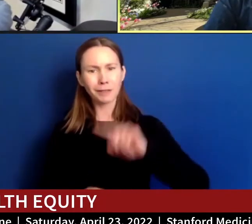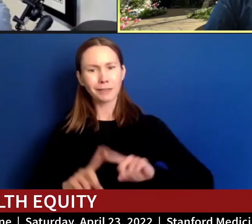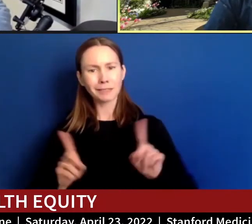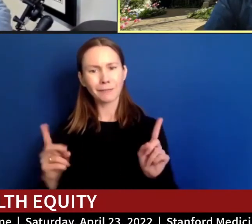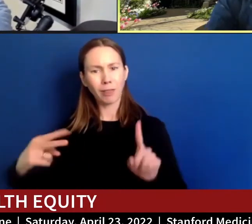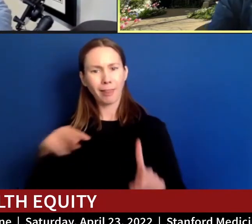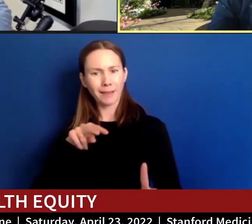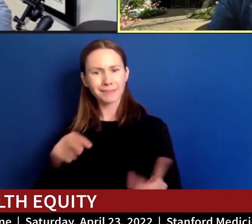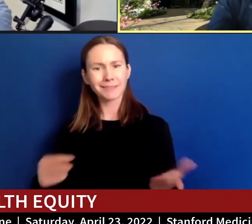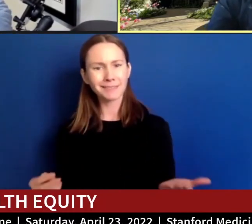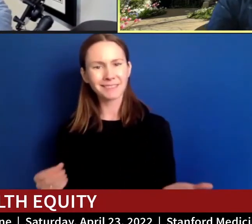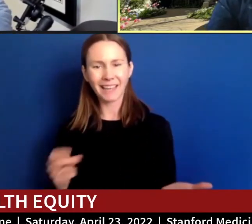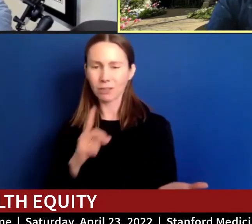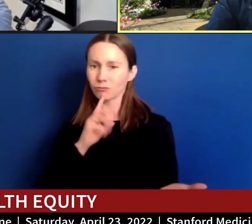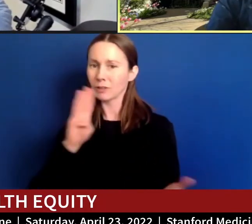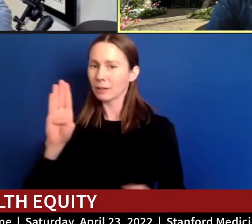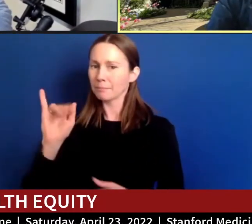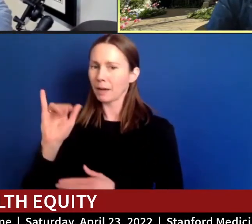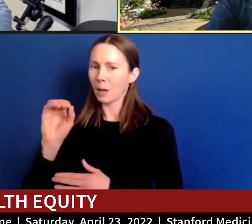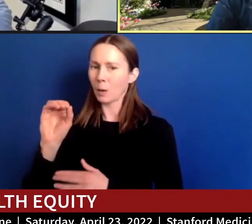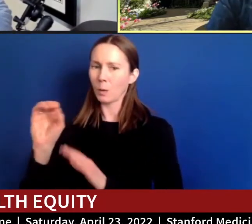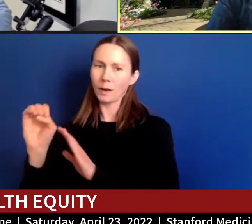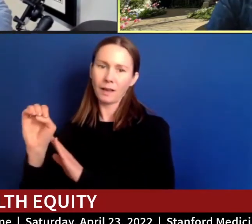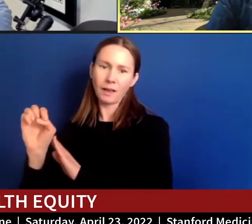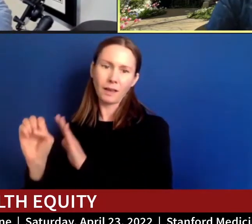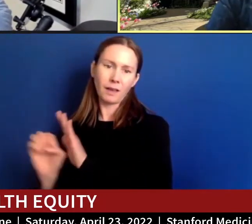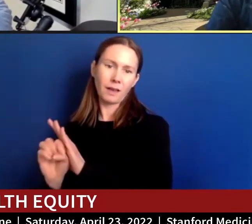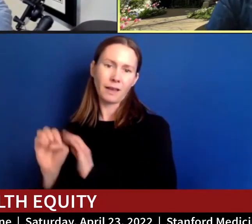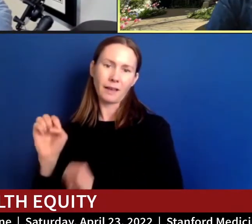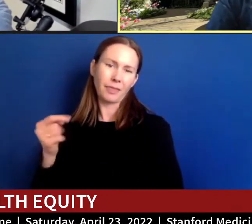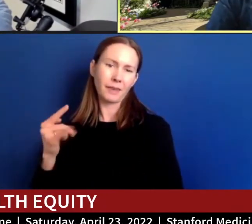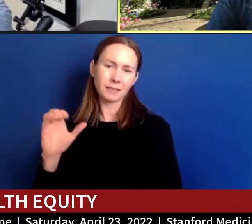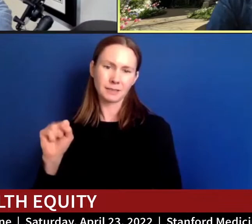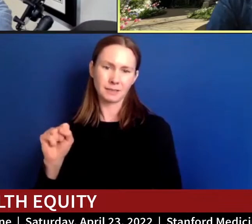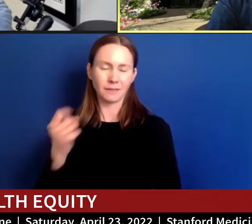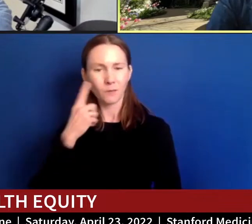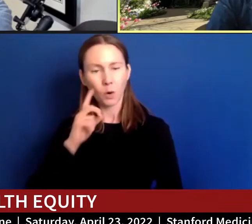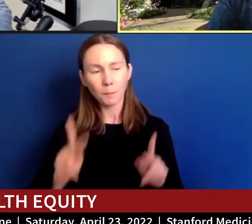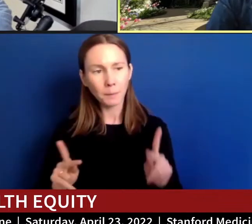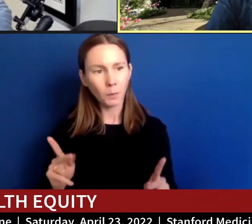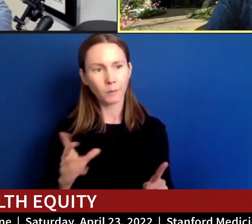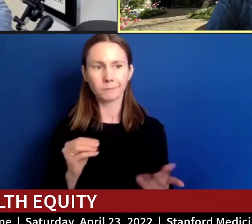particularly the bioethics side for individuals with intellectual and developmental disabilities.